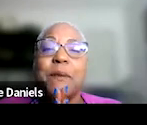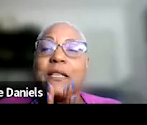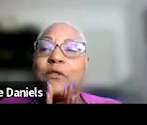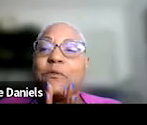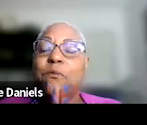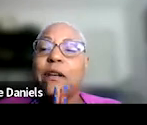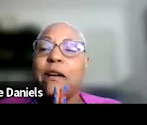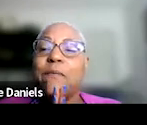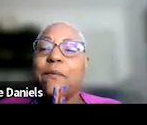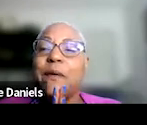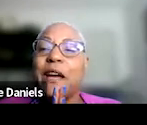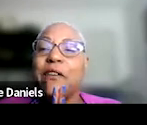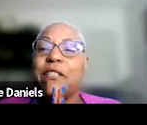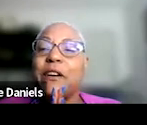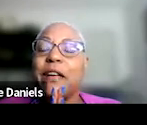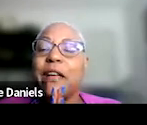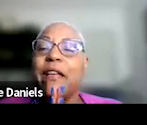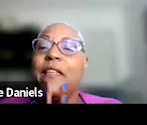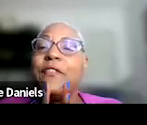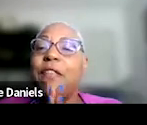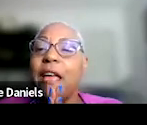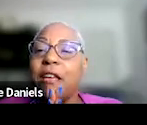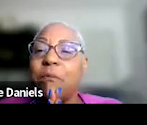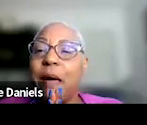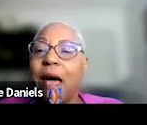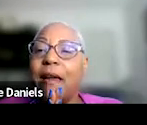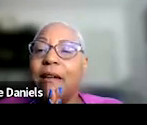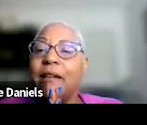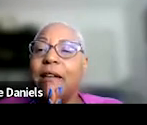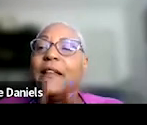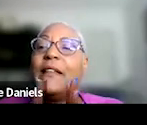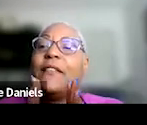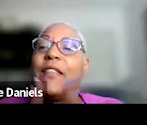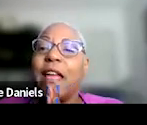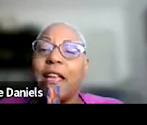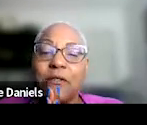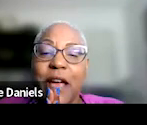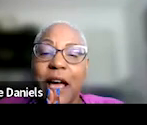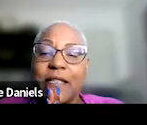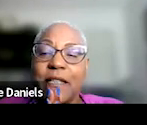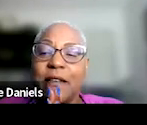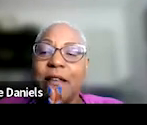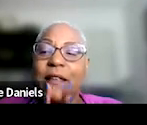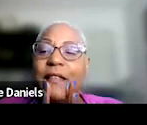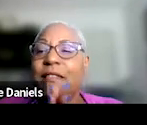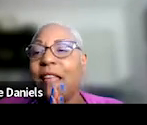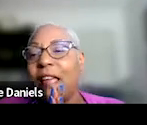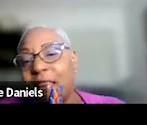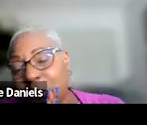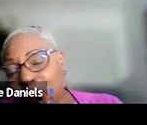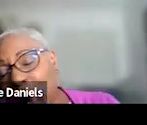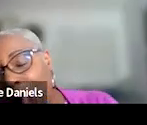because there's more to come from the heritage area. Thank you, Matt. Thank you, Jackson. Thank